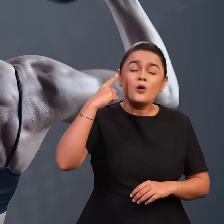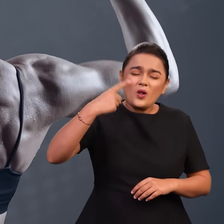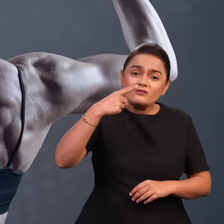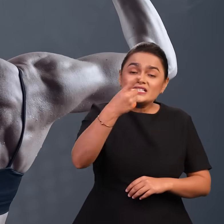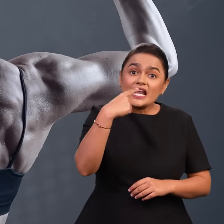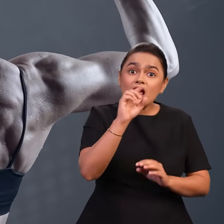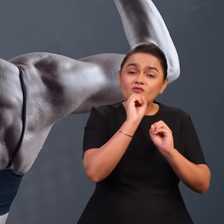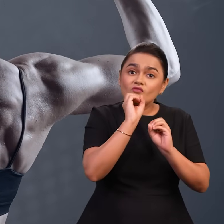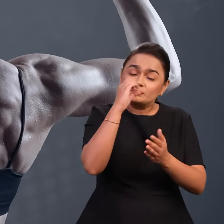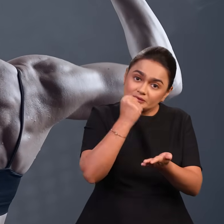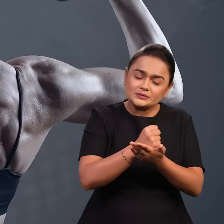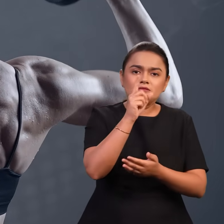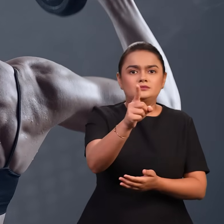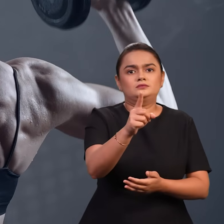Always have a right information on your side.